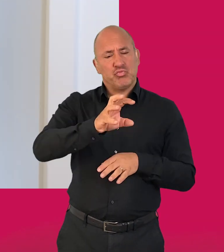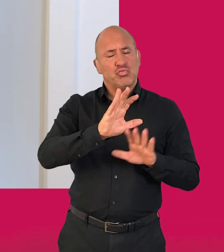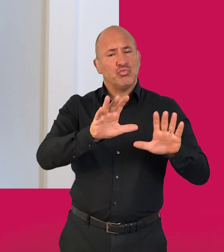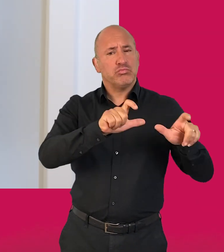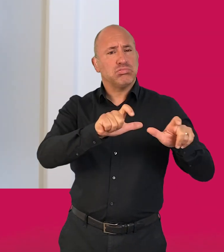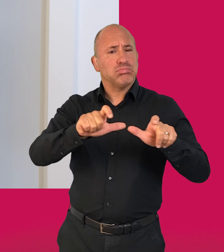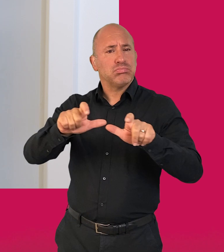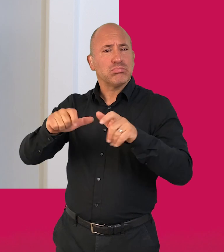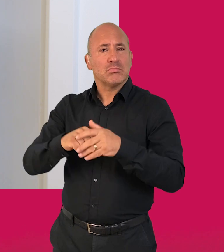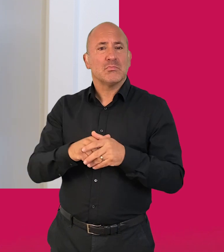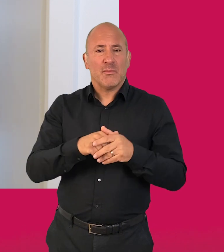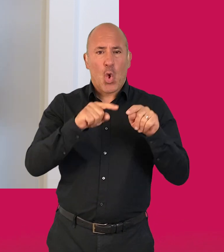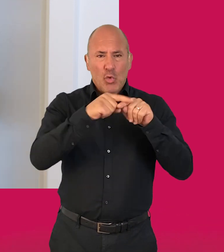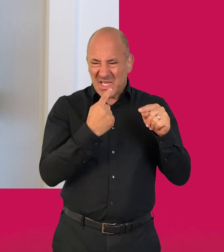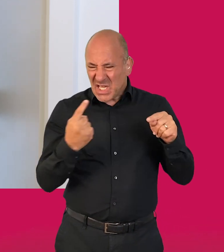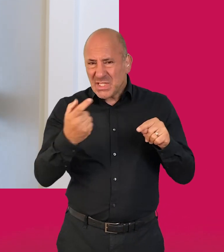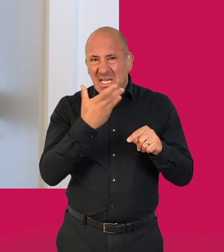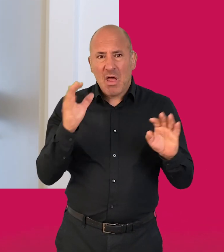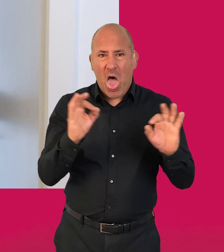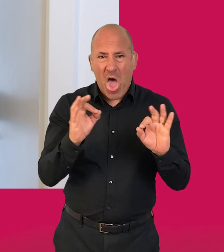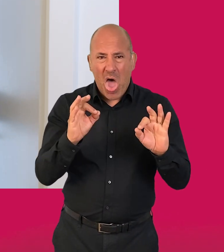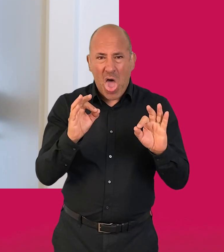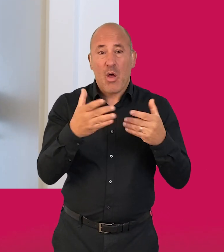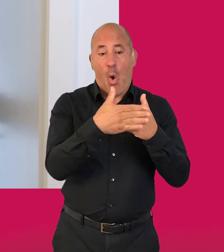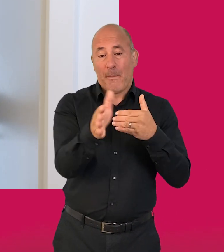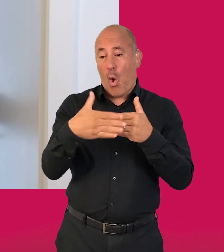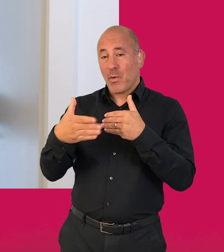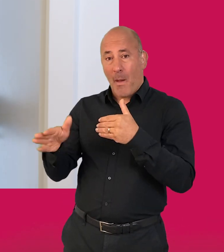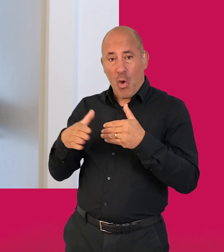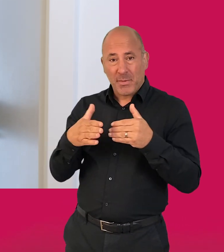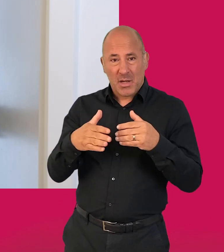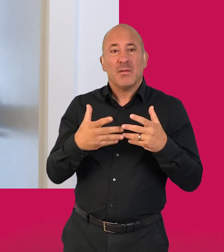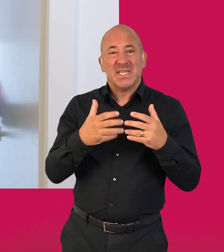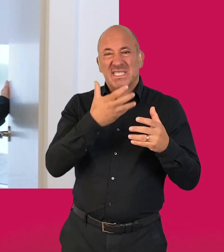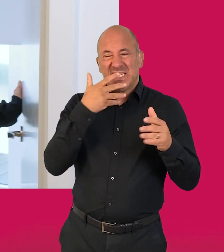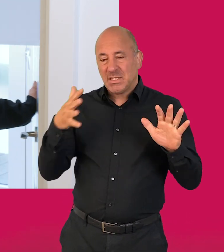If you don't have heating in every room, open the doors to cold rooms to let the heat in from the rest of your home.